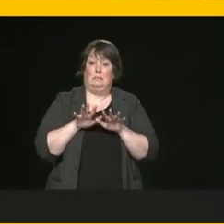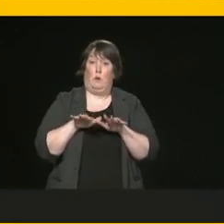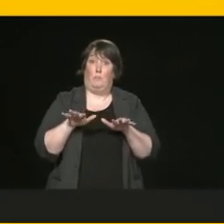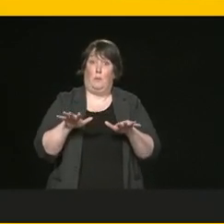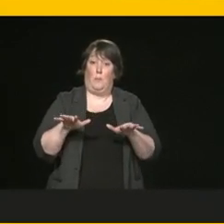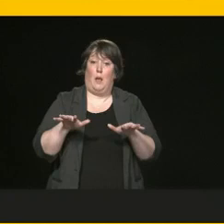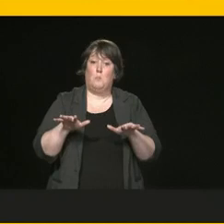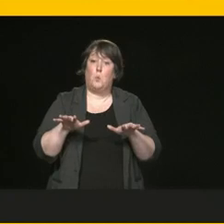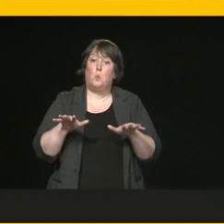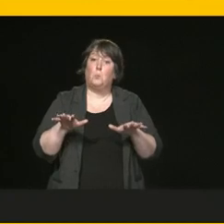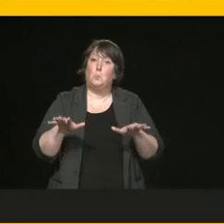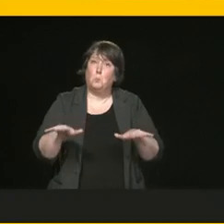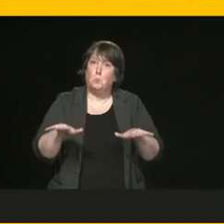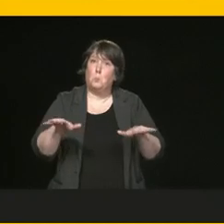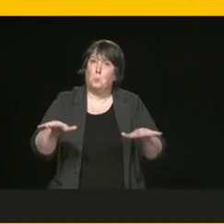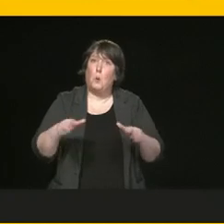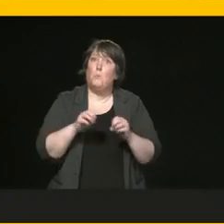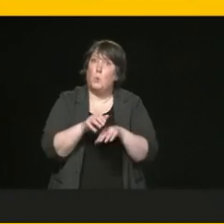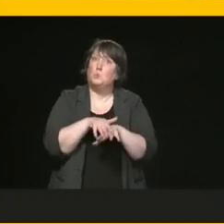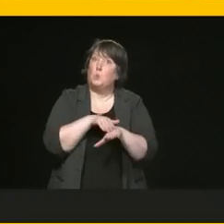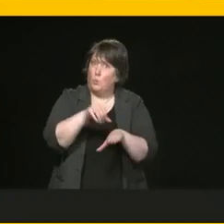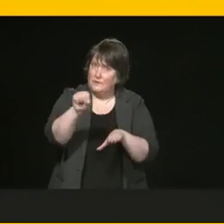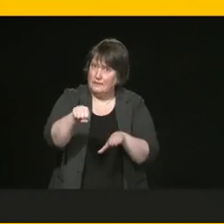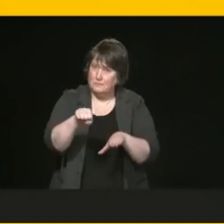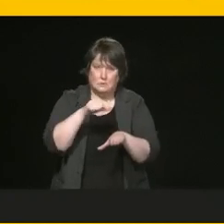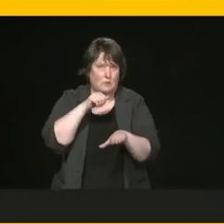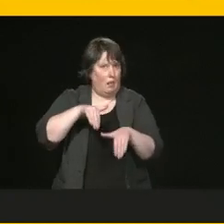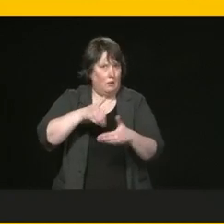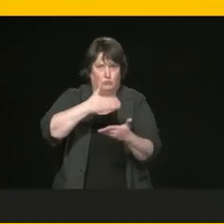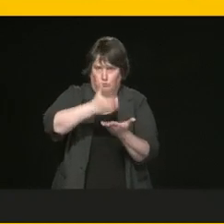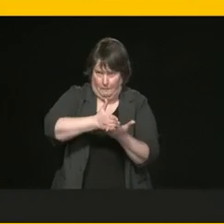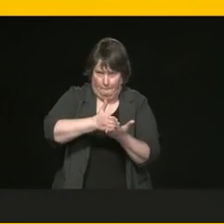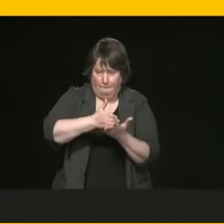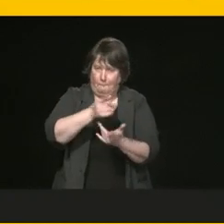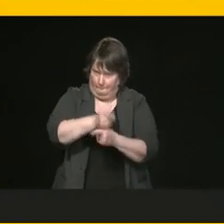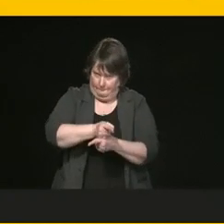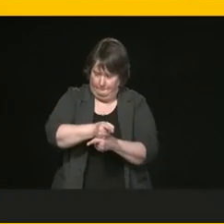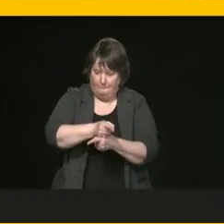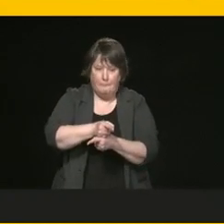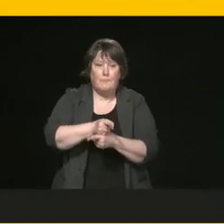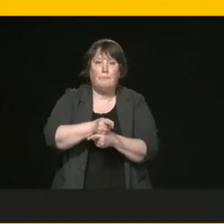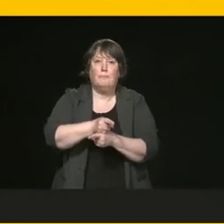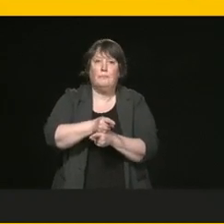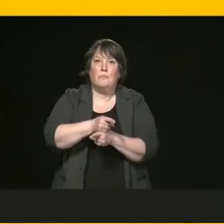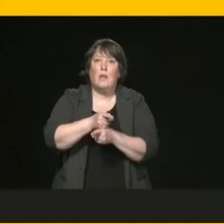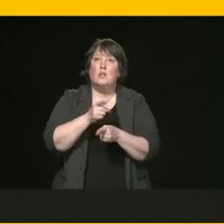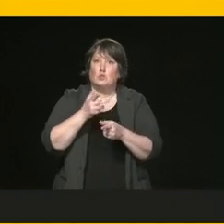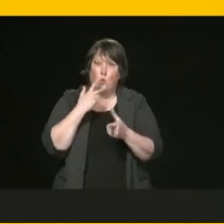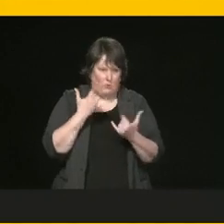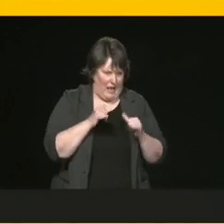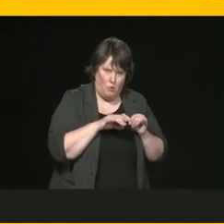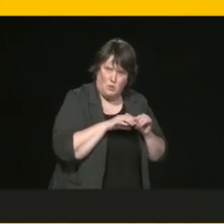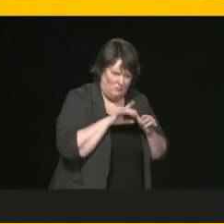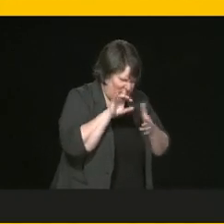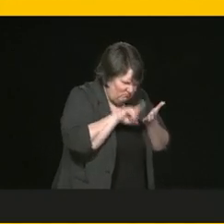WE ARE SLOWING THE SPREAD OF